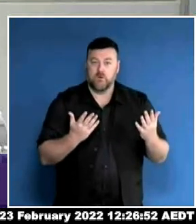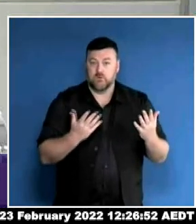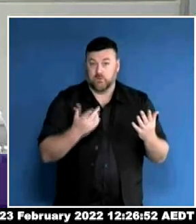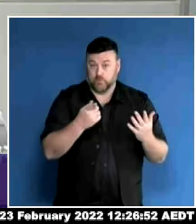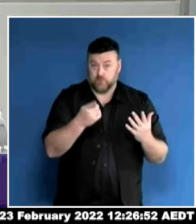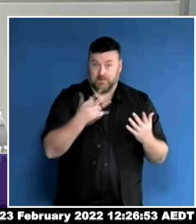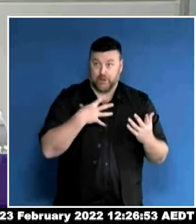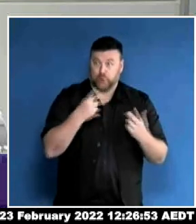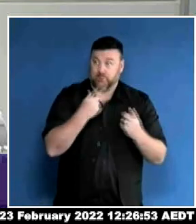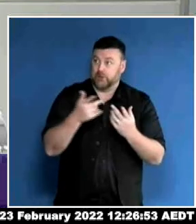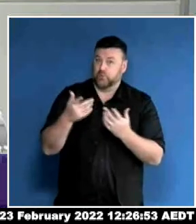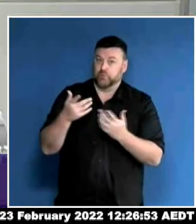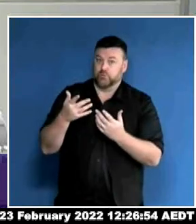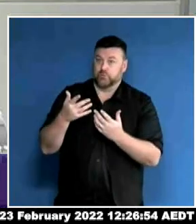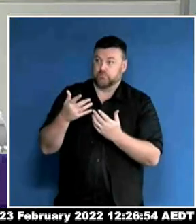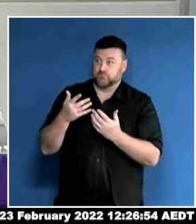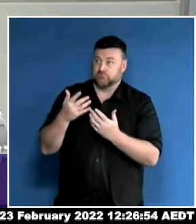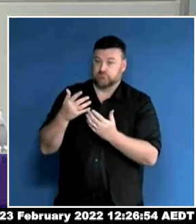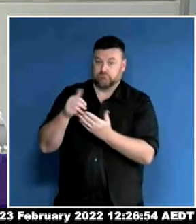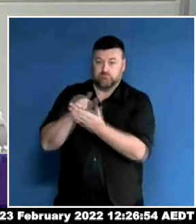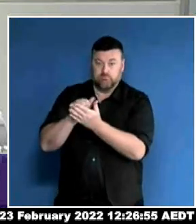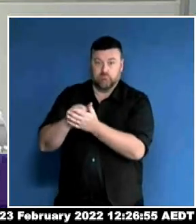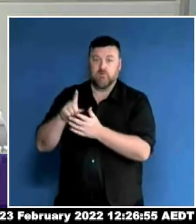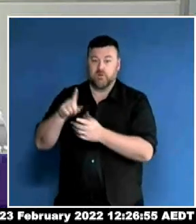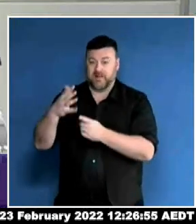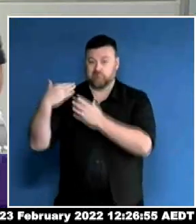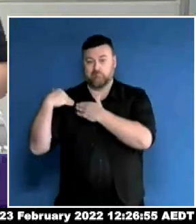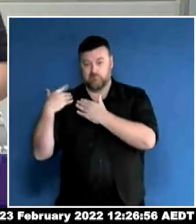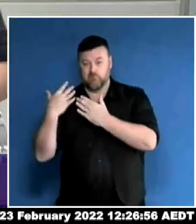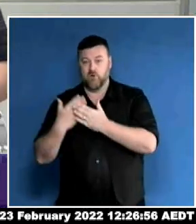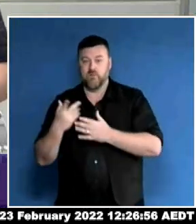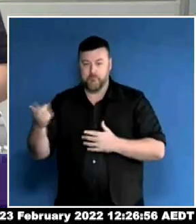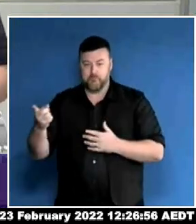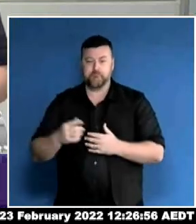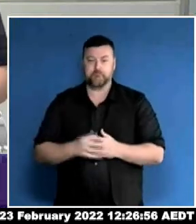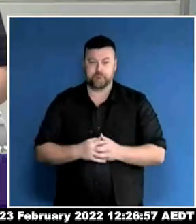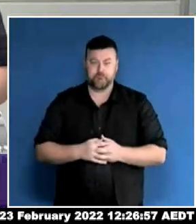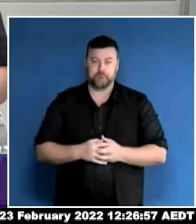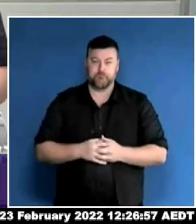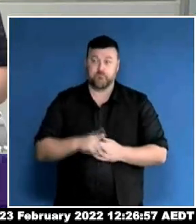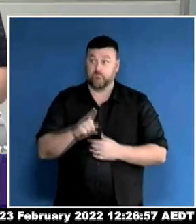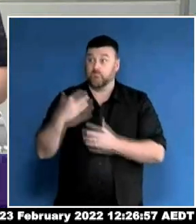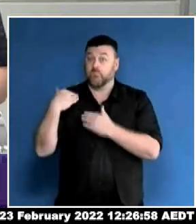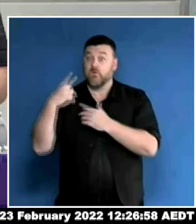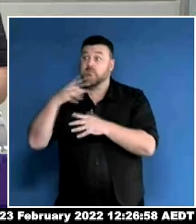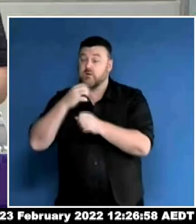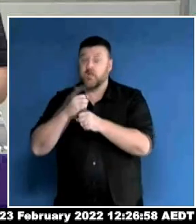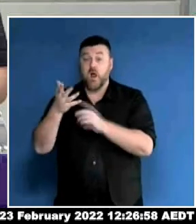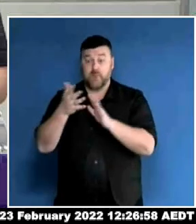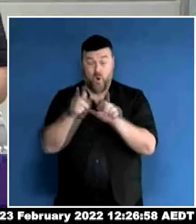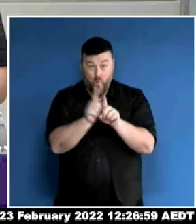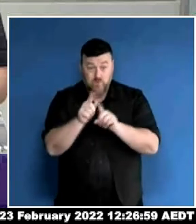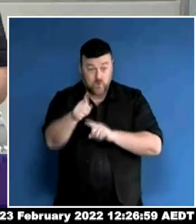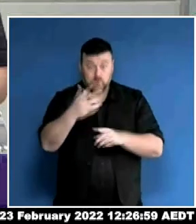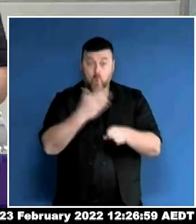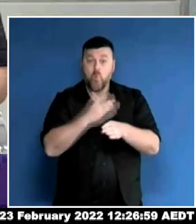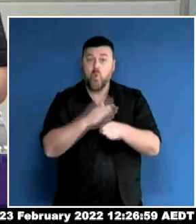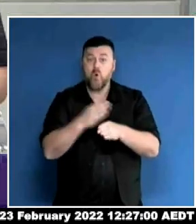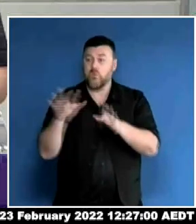And, yes, the industries themselves, like Mija said, workplaces are missing out on good, qualified candidates because they have got lowered expectations of what these people